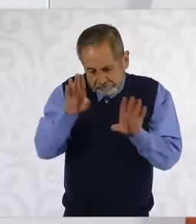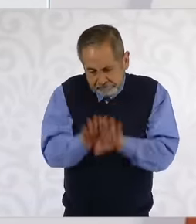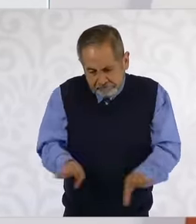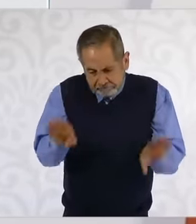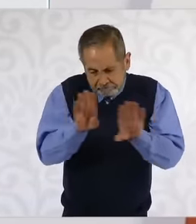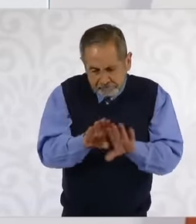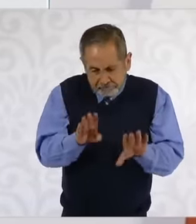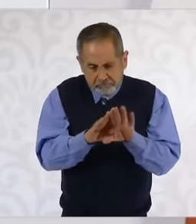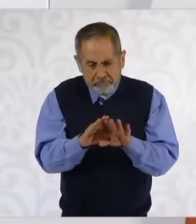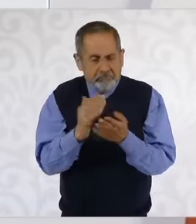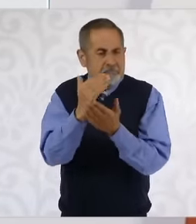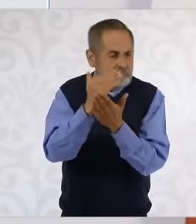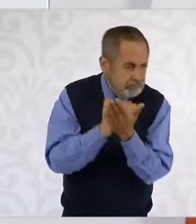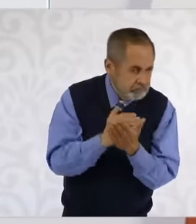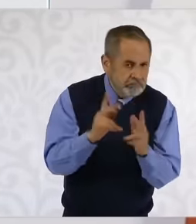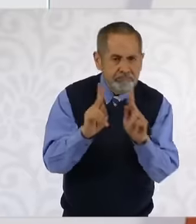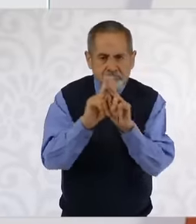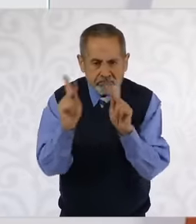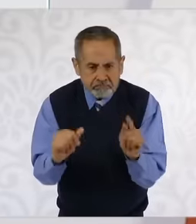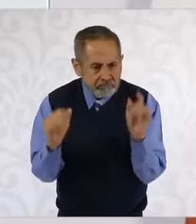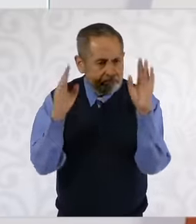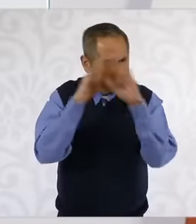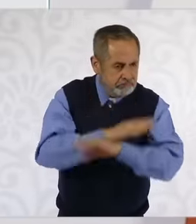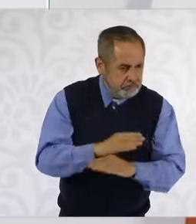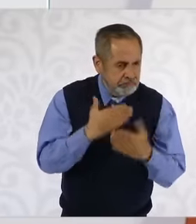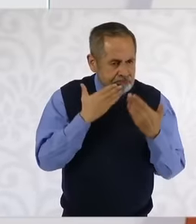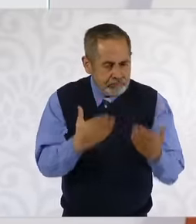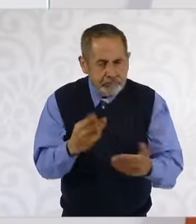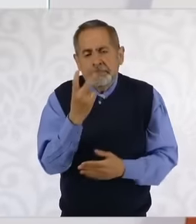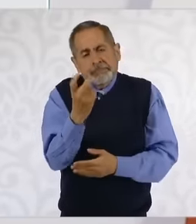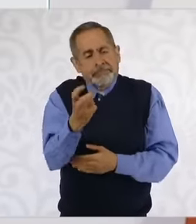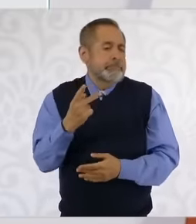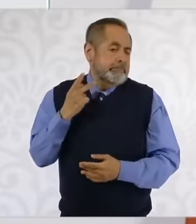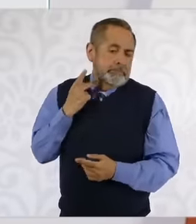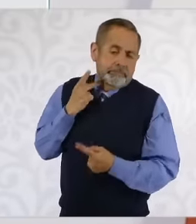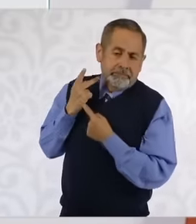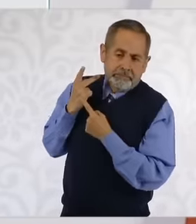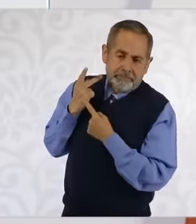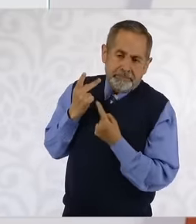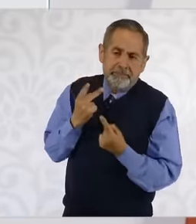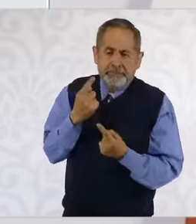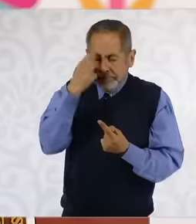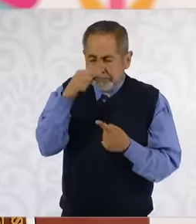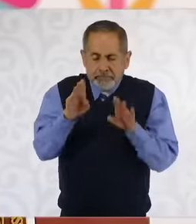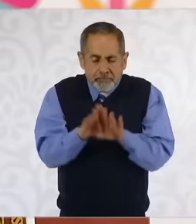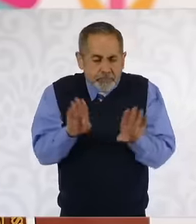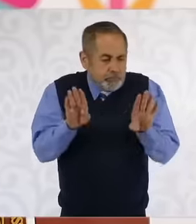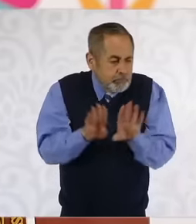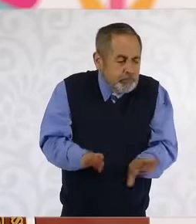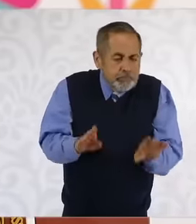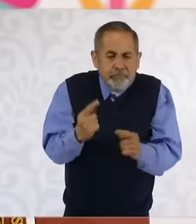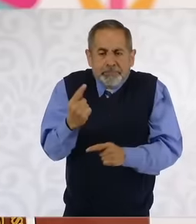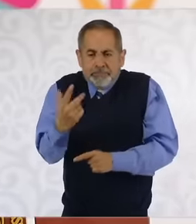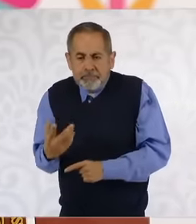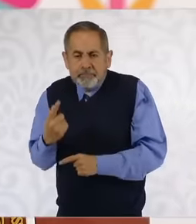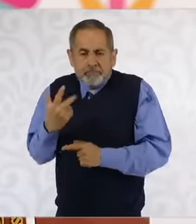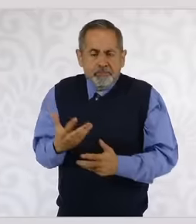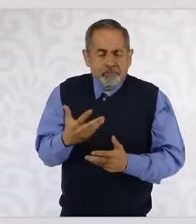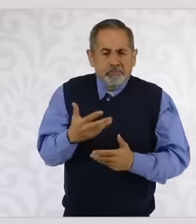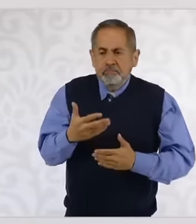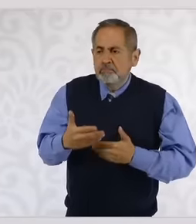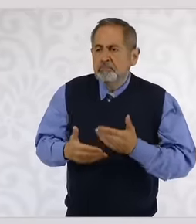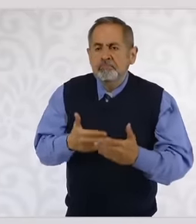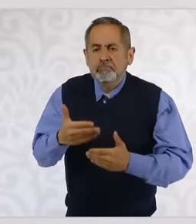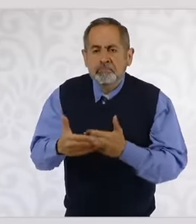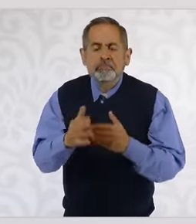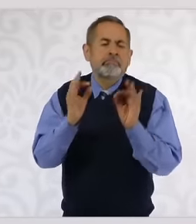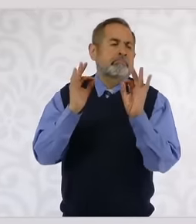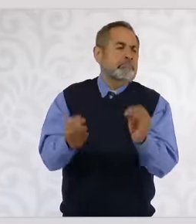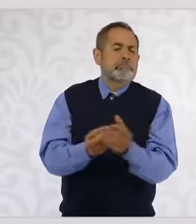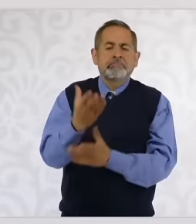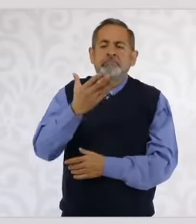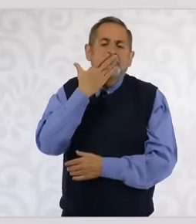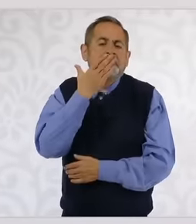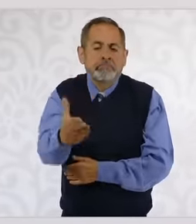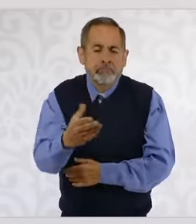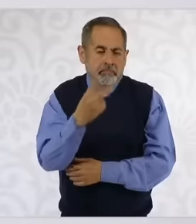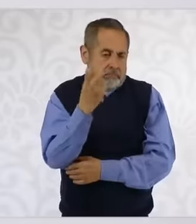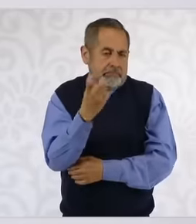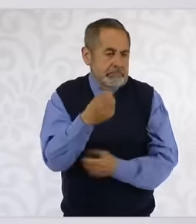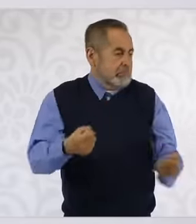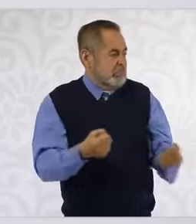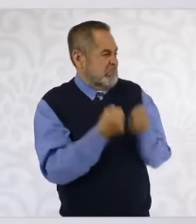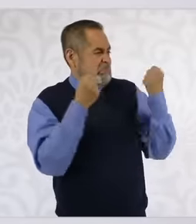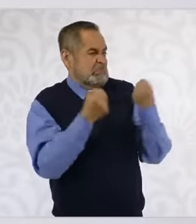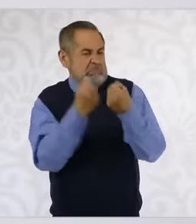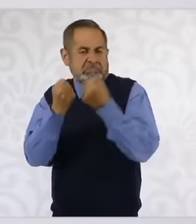to find solutions that avoid a supposed confrontation.